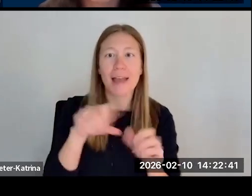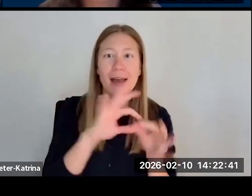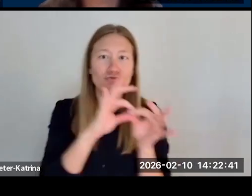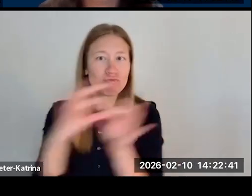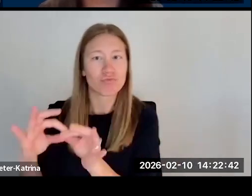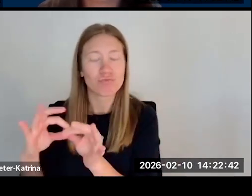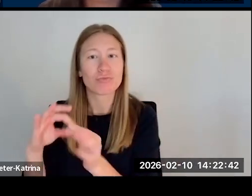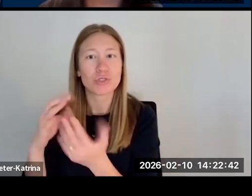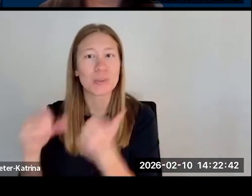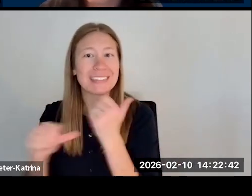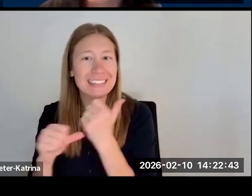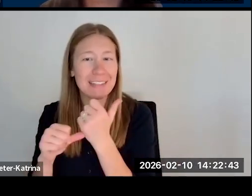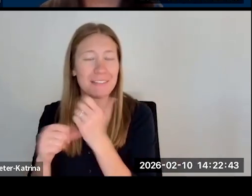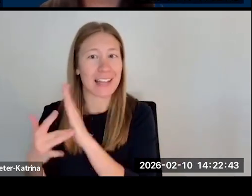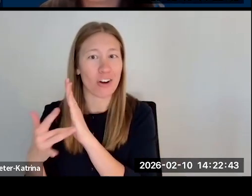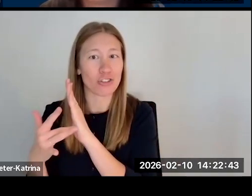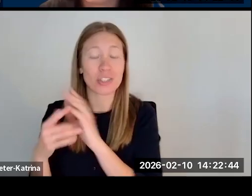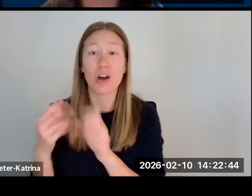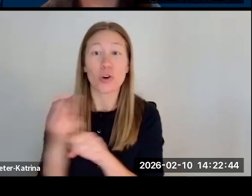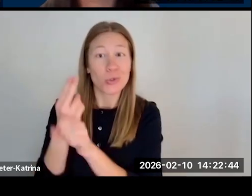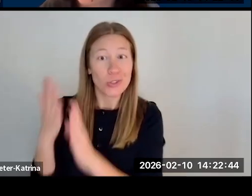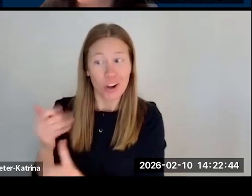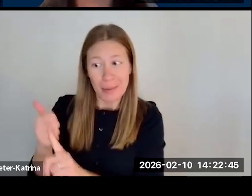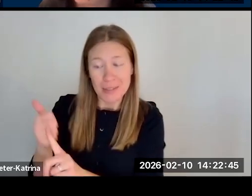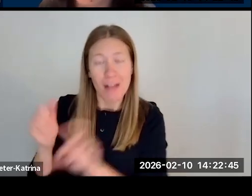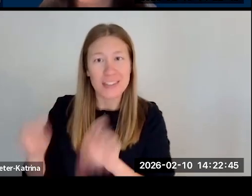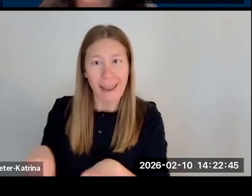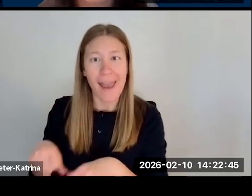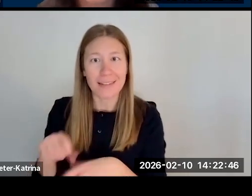Users can then actually navigate through the content section by section.